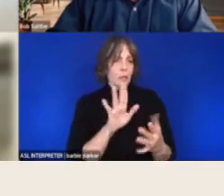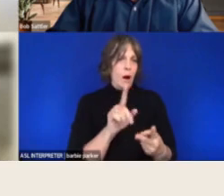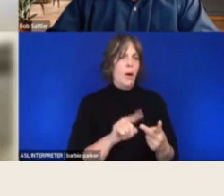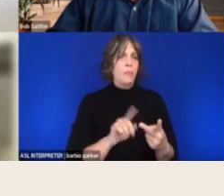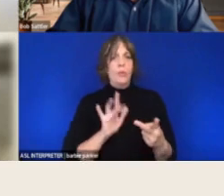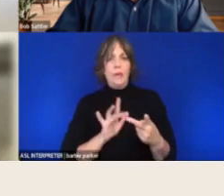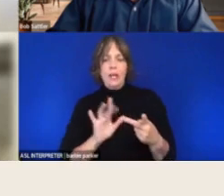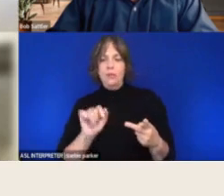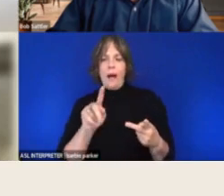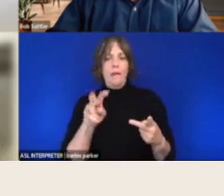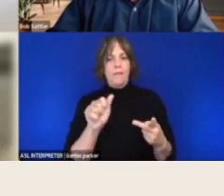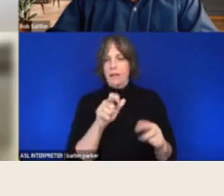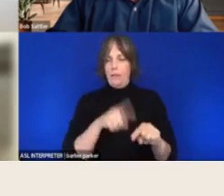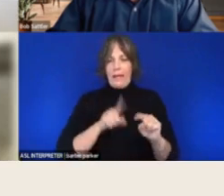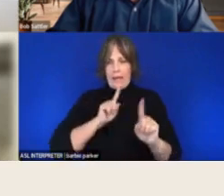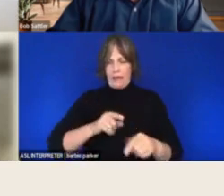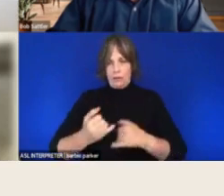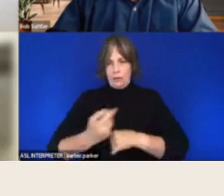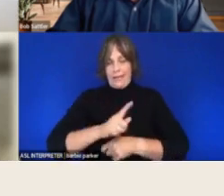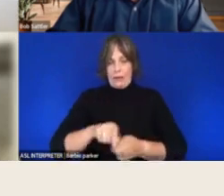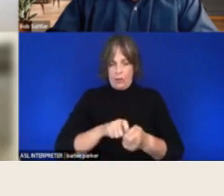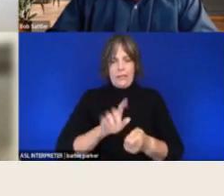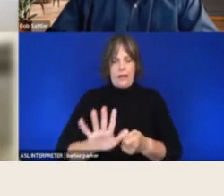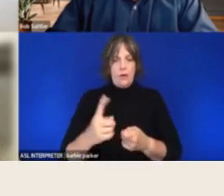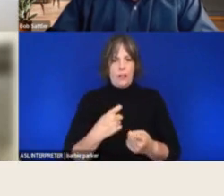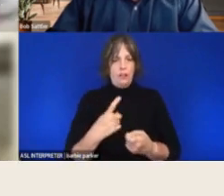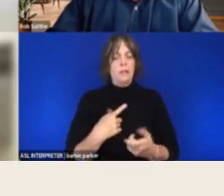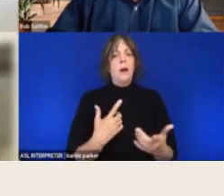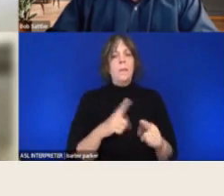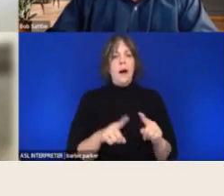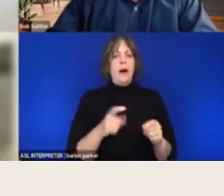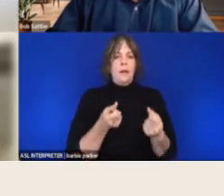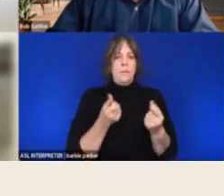today. But I think some of the questions that came in through chat really touch on this, which